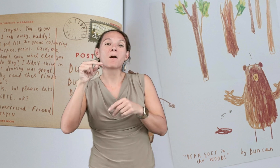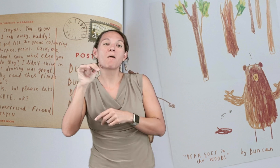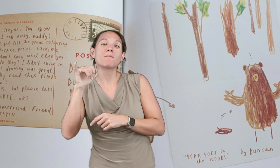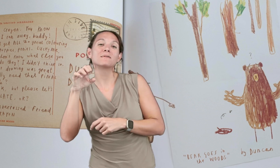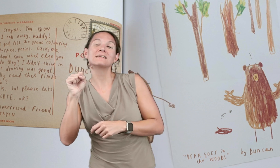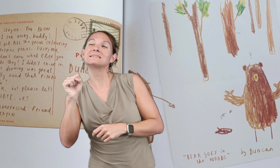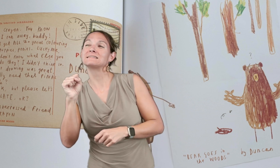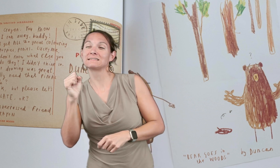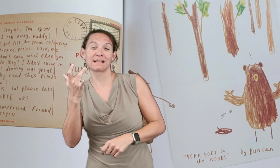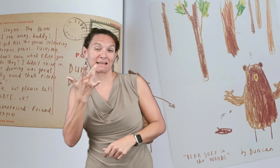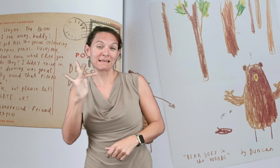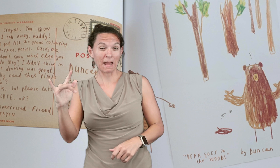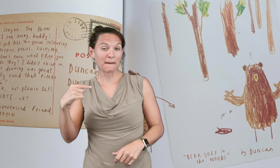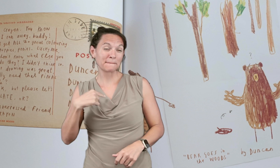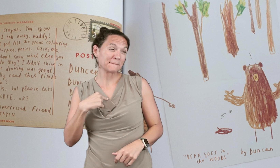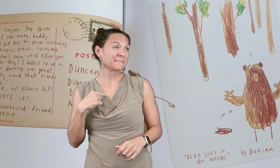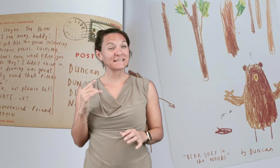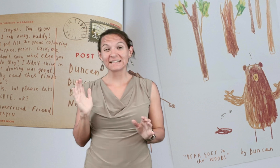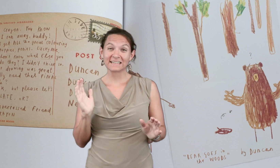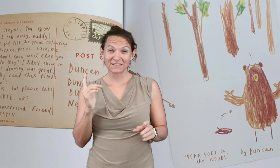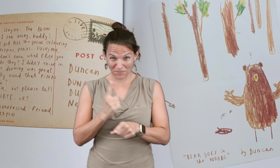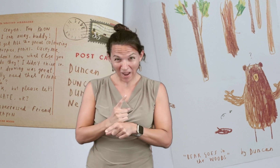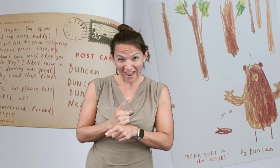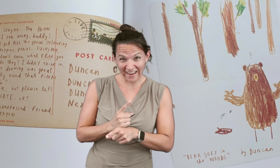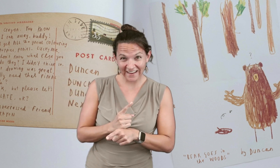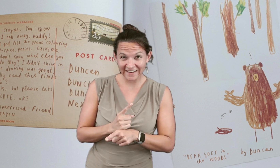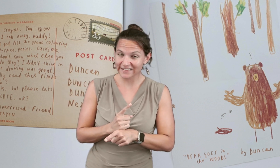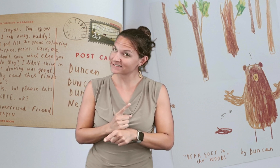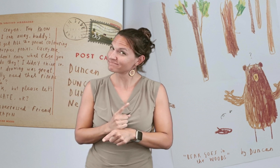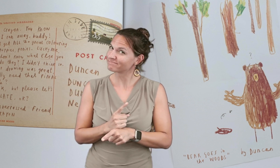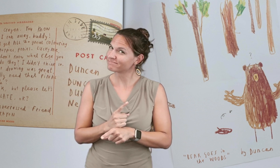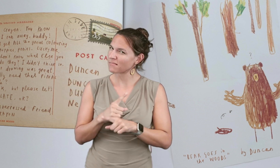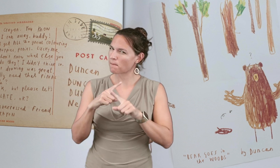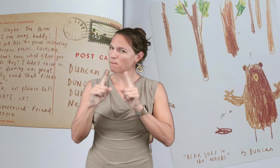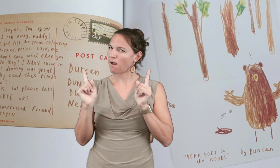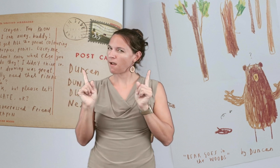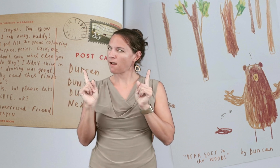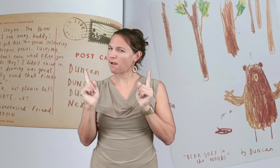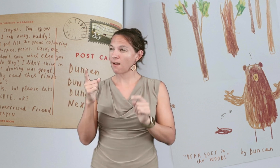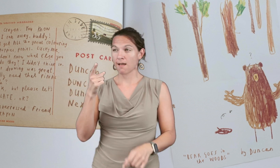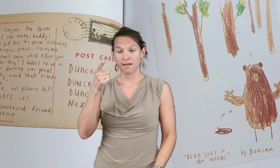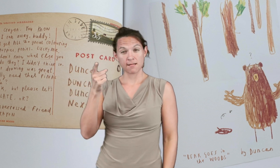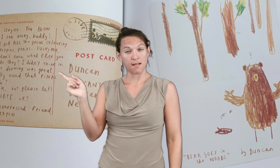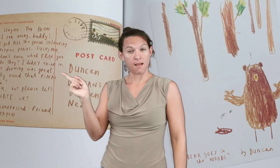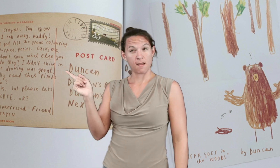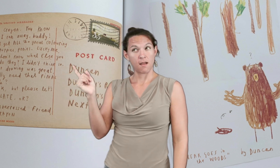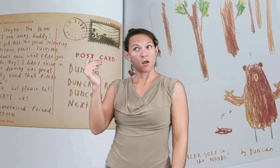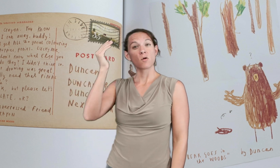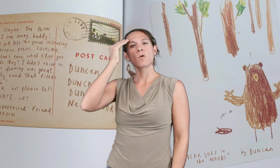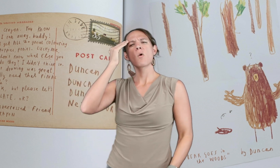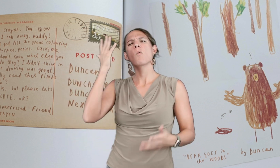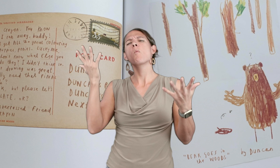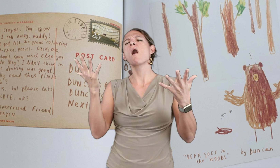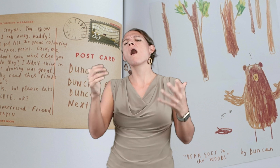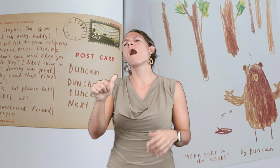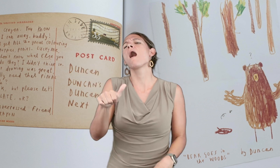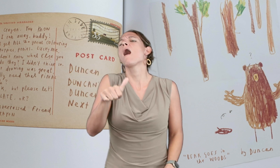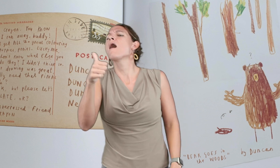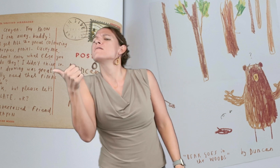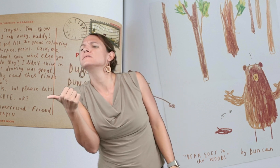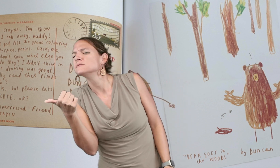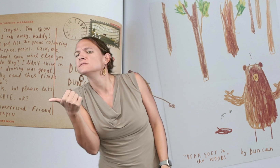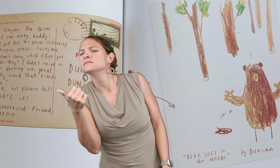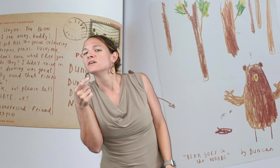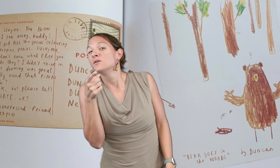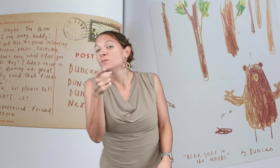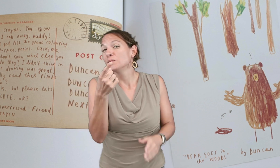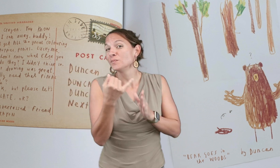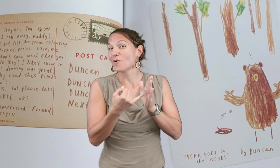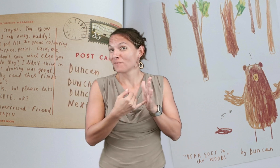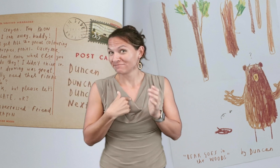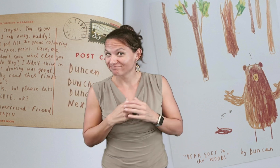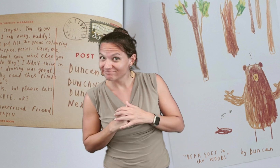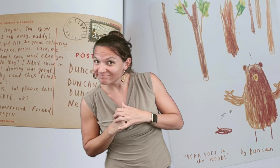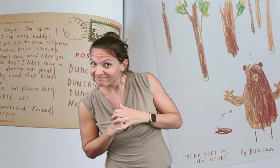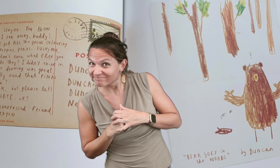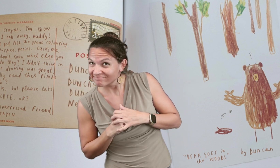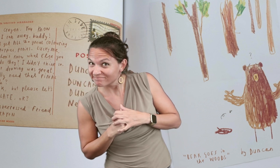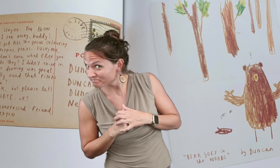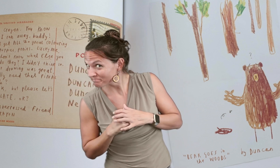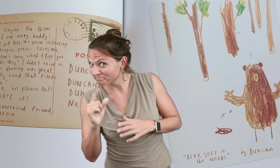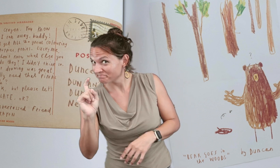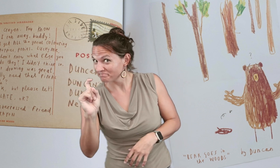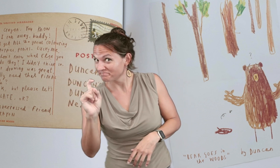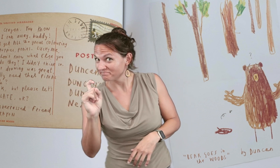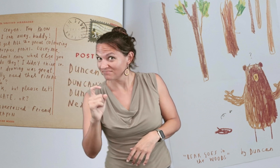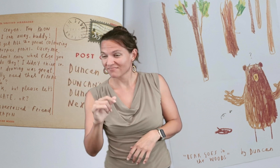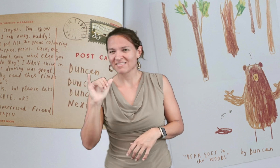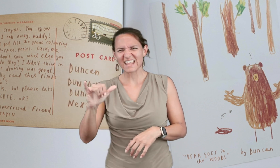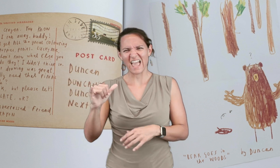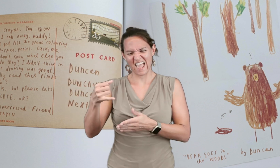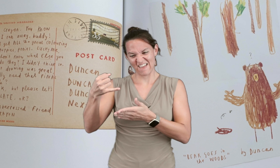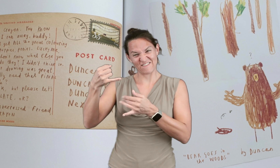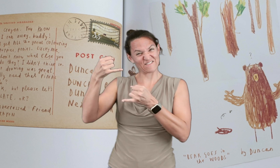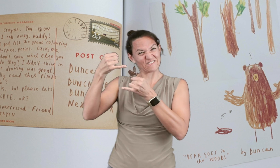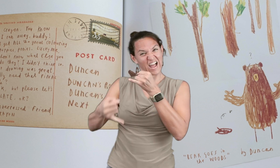puppies, ponies. Lucky me, right? But they donʻt know what else you use me to color with, do they?